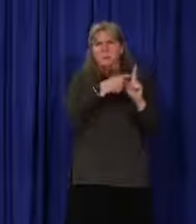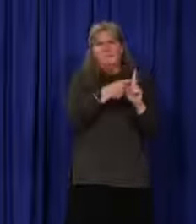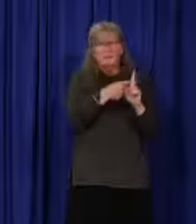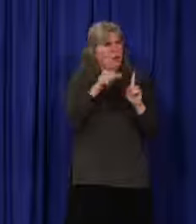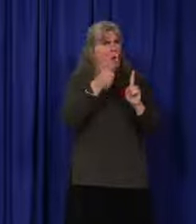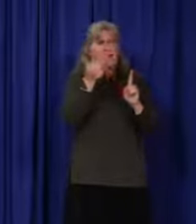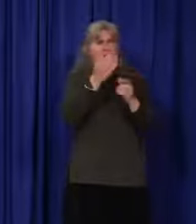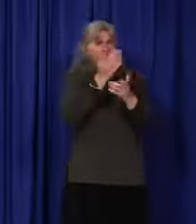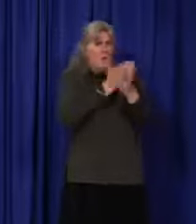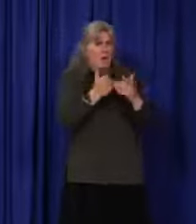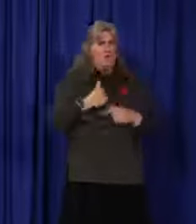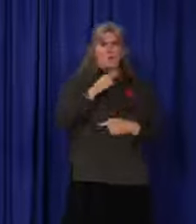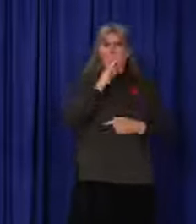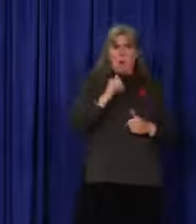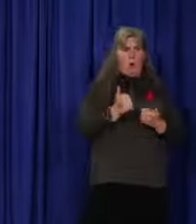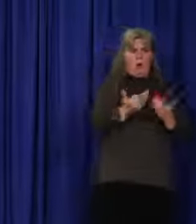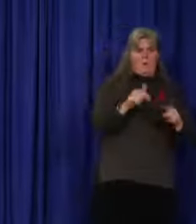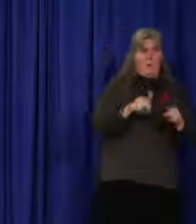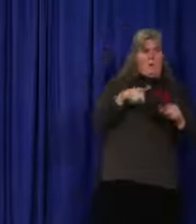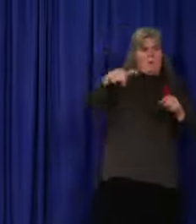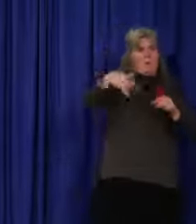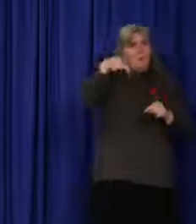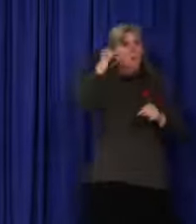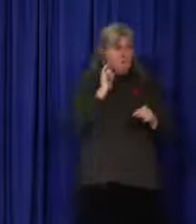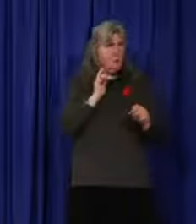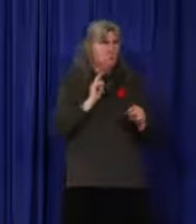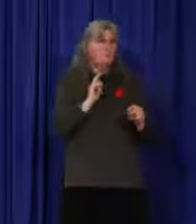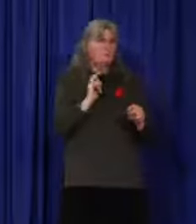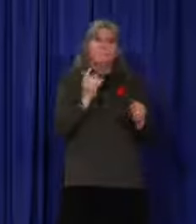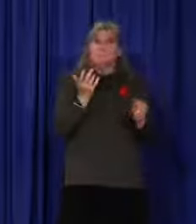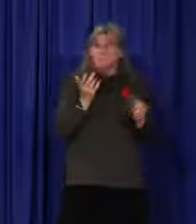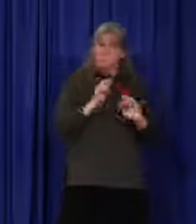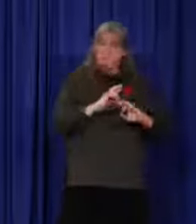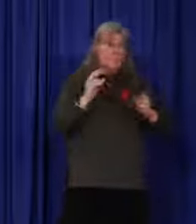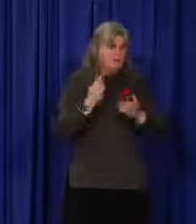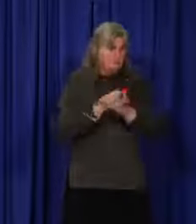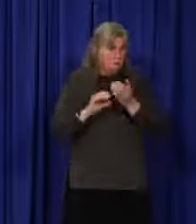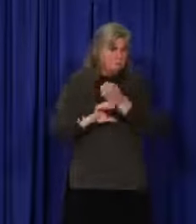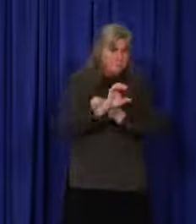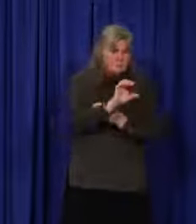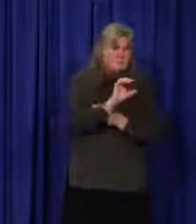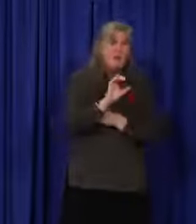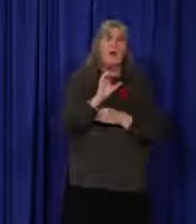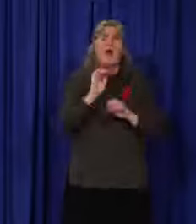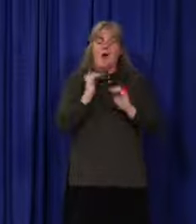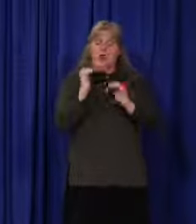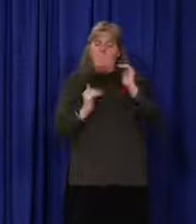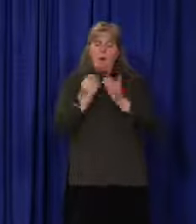with others, if they are not in your social bubble, then make